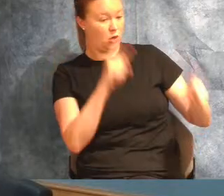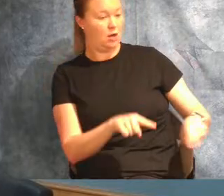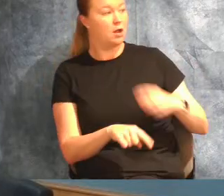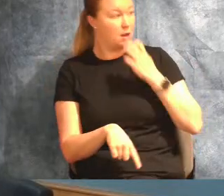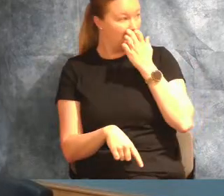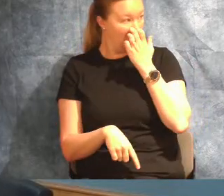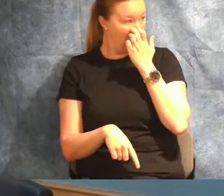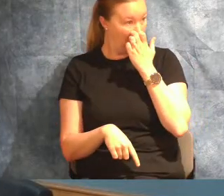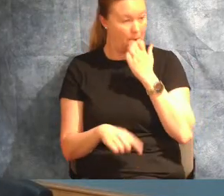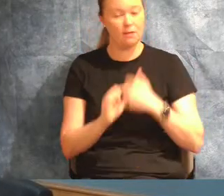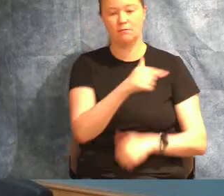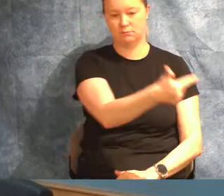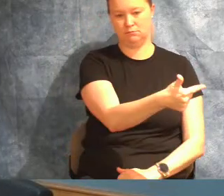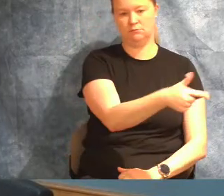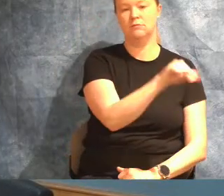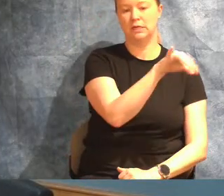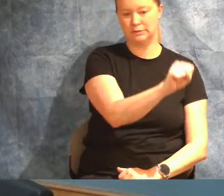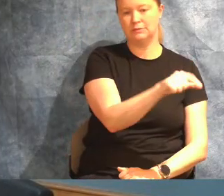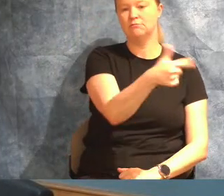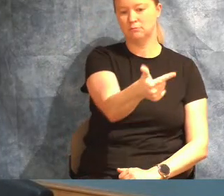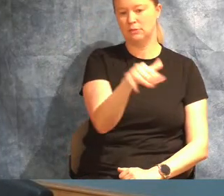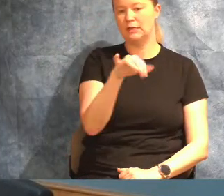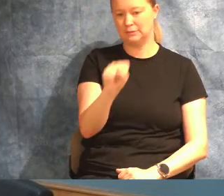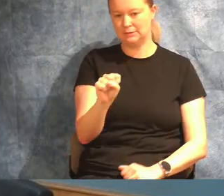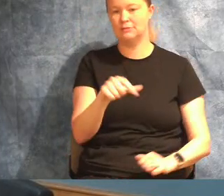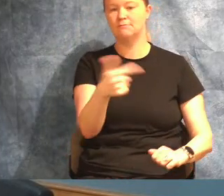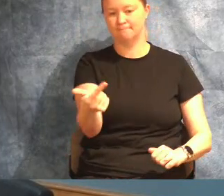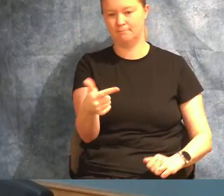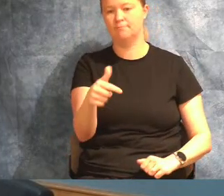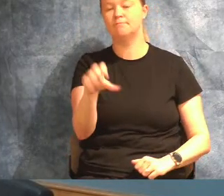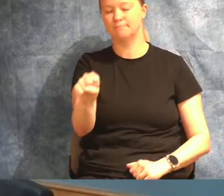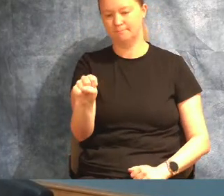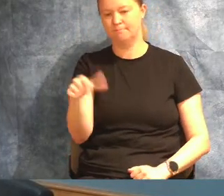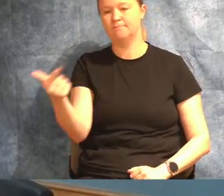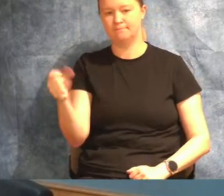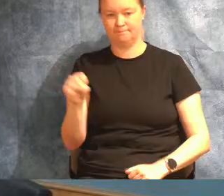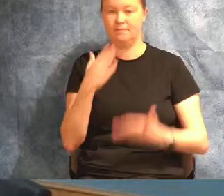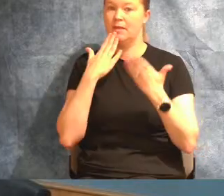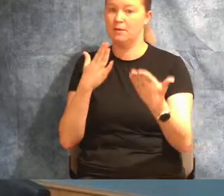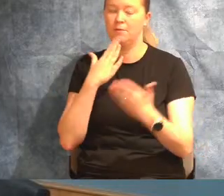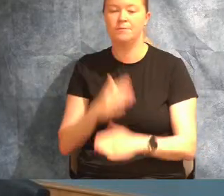Summerow Dumas. Yes. Commissioner Reece. Yes. Commissioner Driehaus. Yes. Thank you. Just wanted